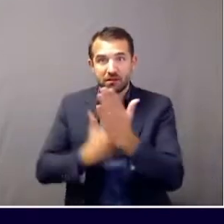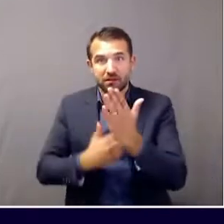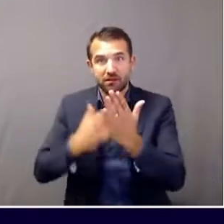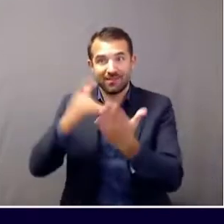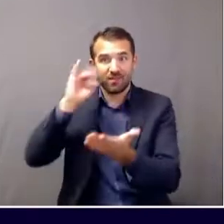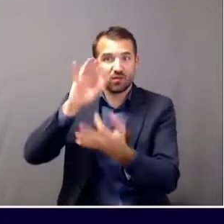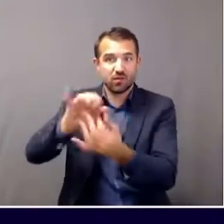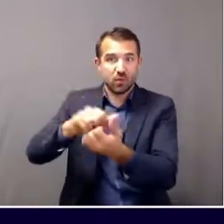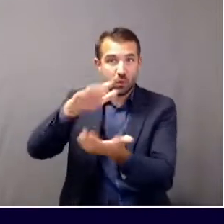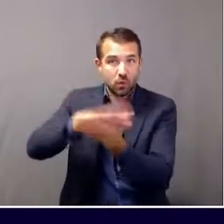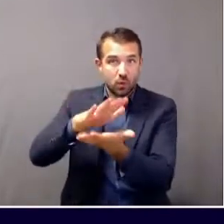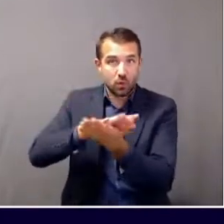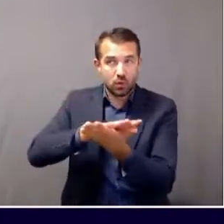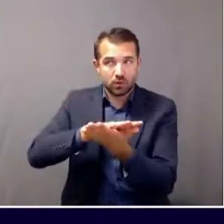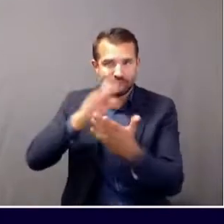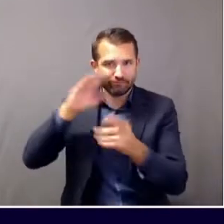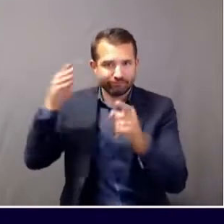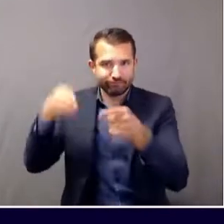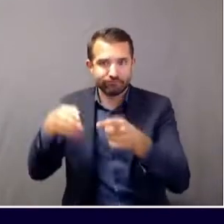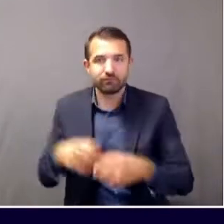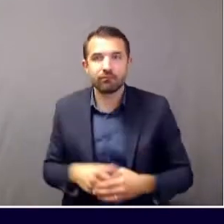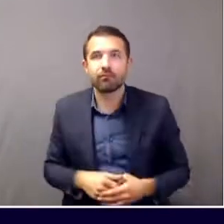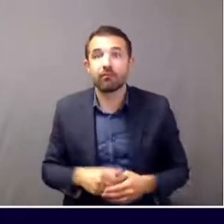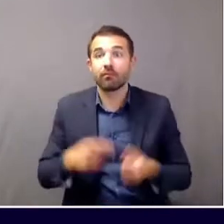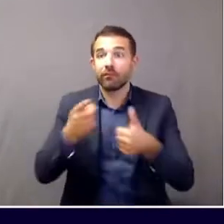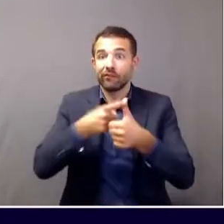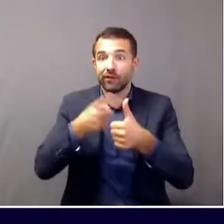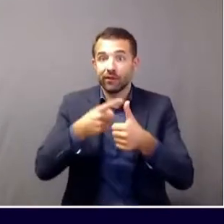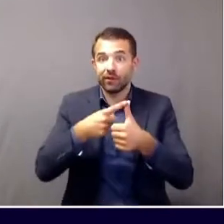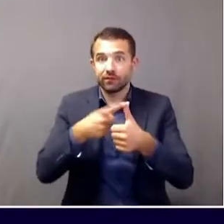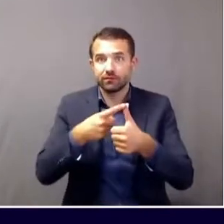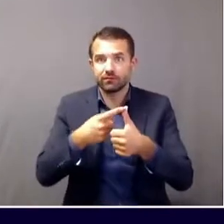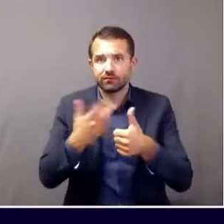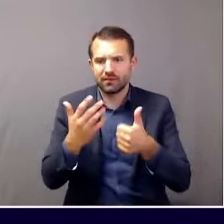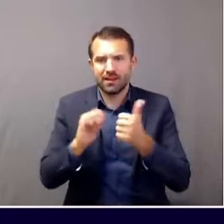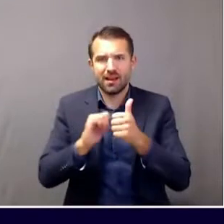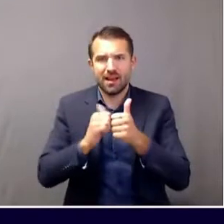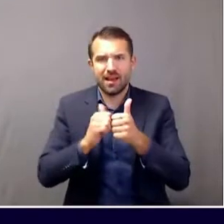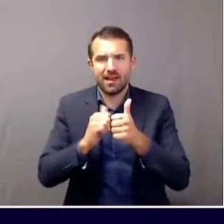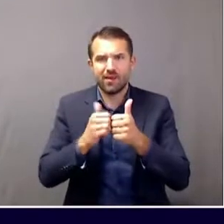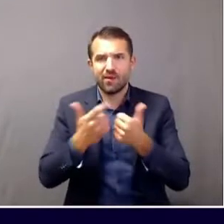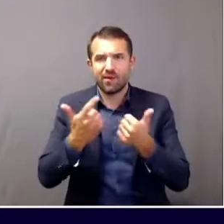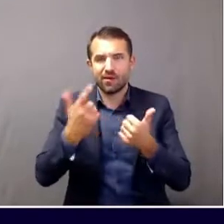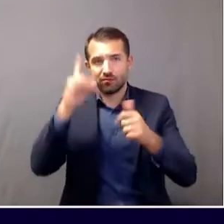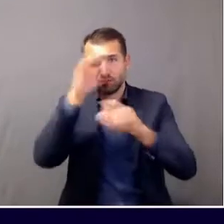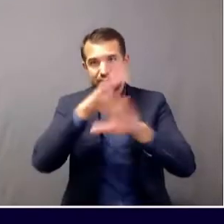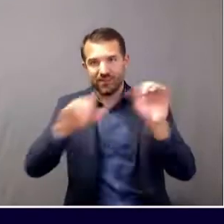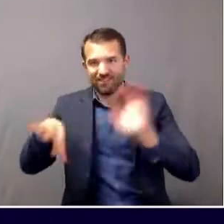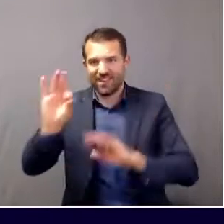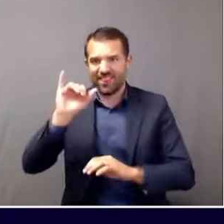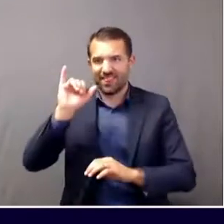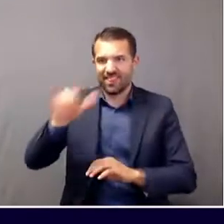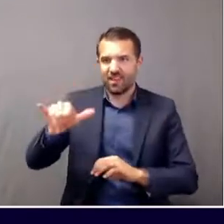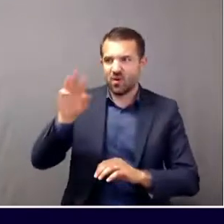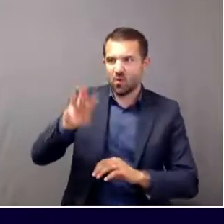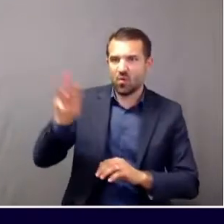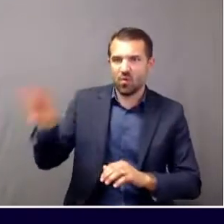been but also what is the information that we should be